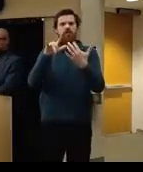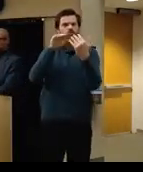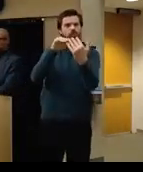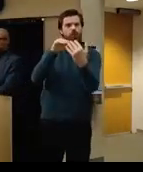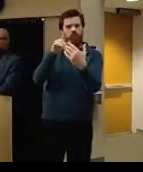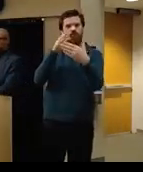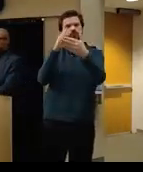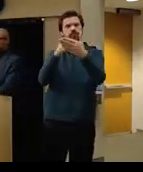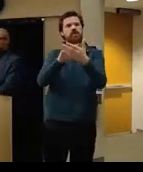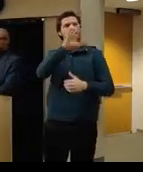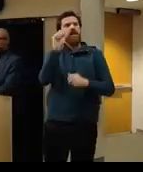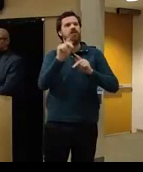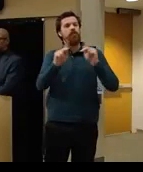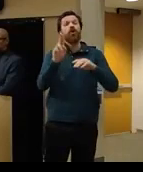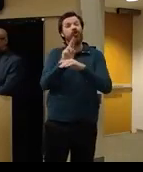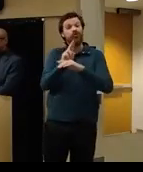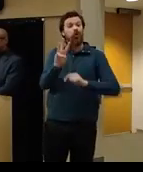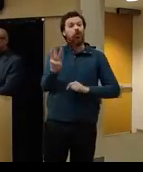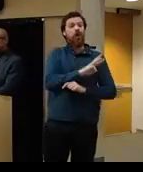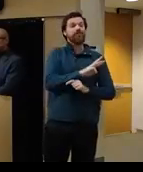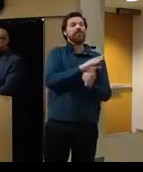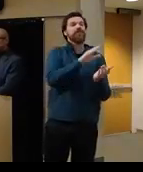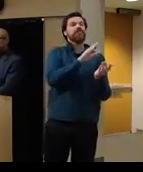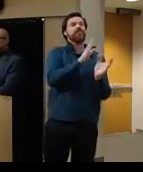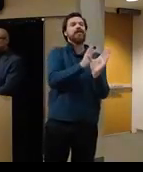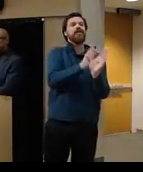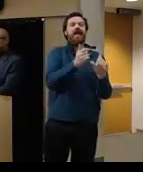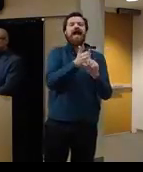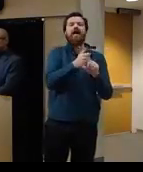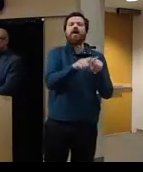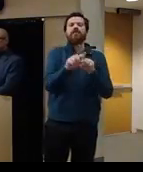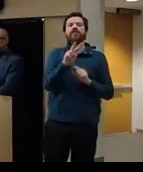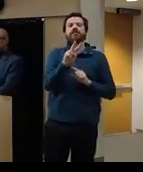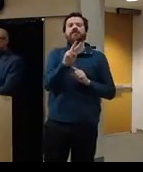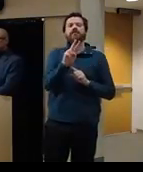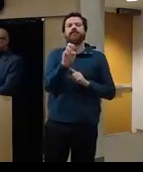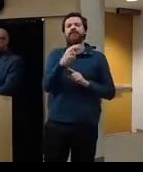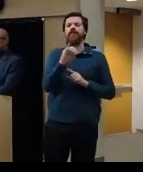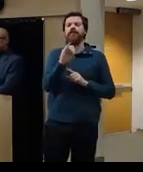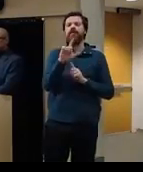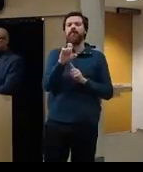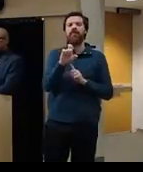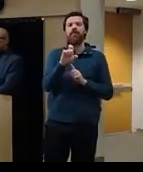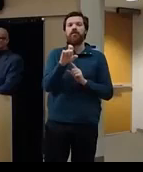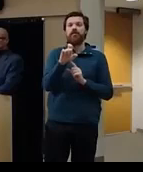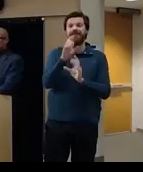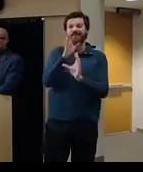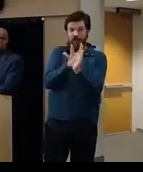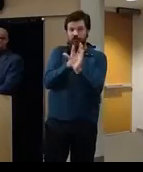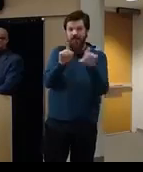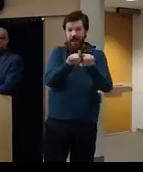using Western psychology as its primary vehicle because the psychology as it is taught studied